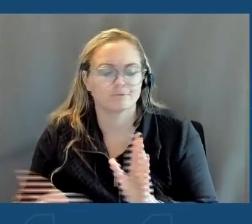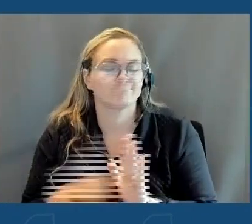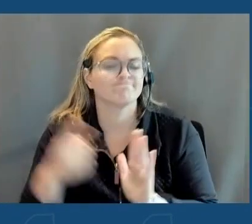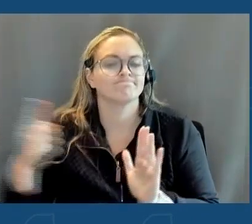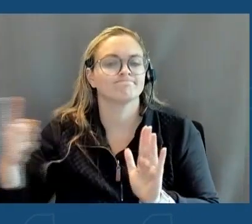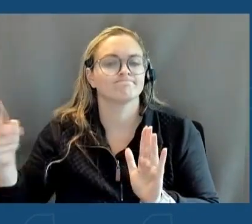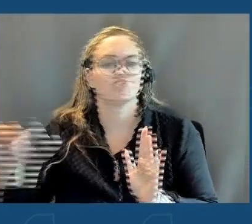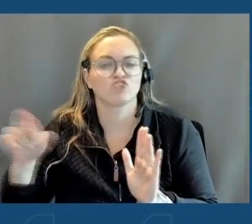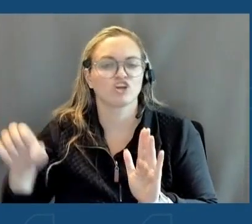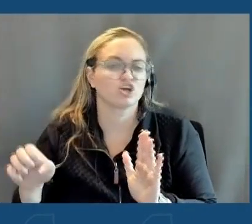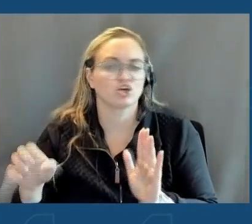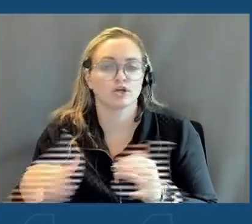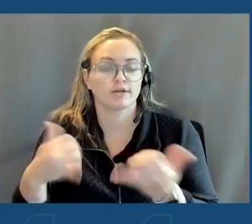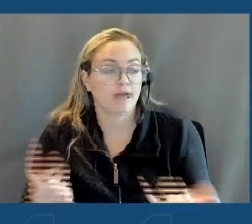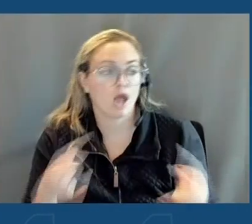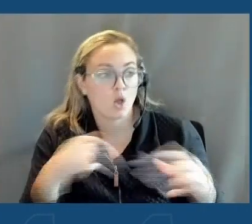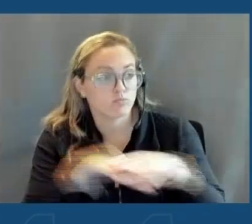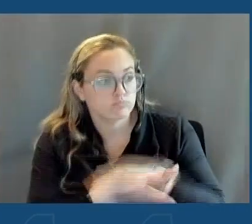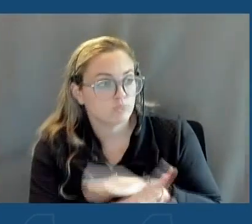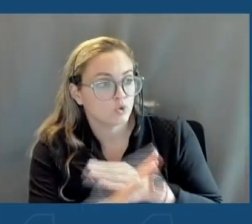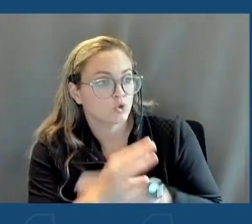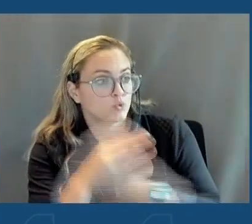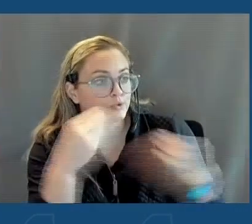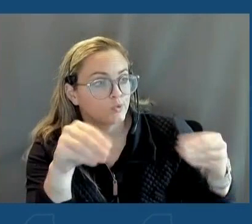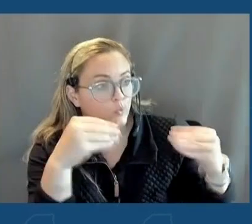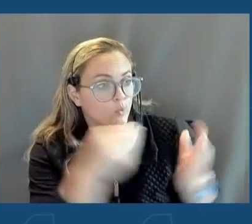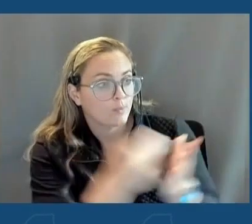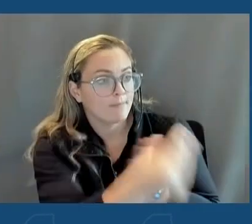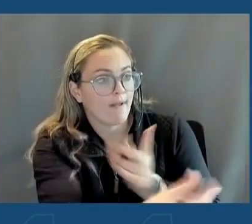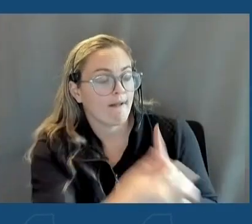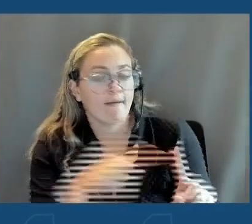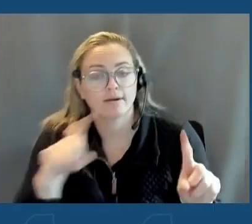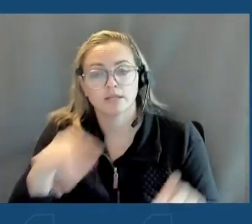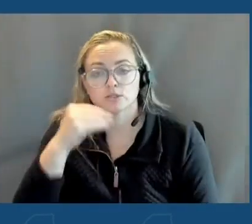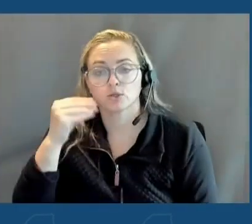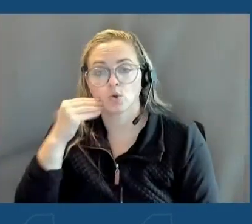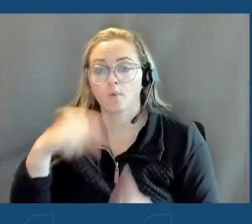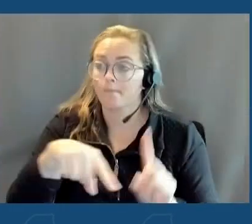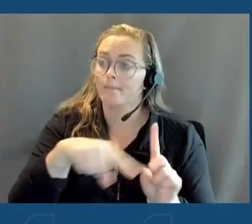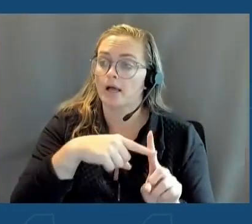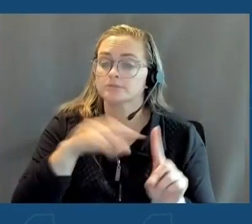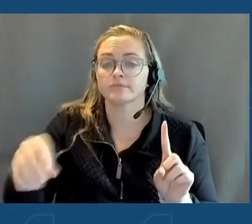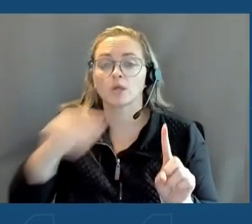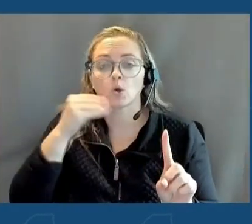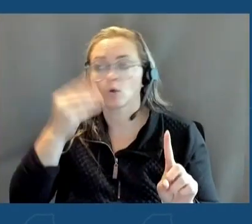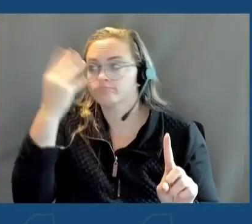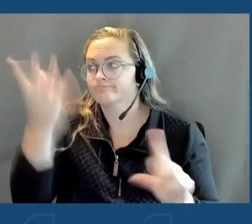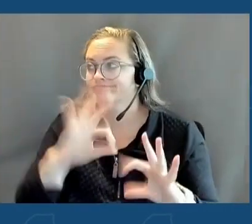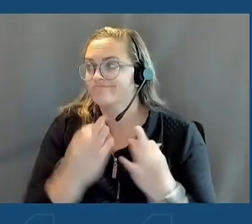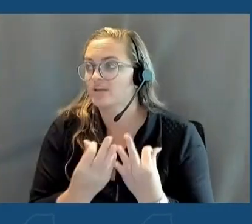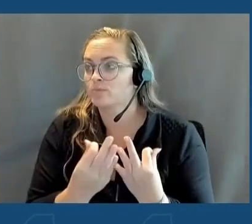STANDUP SHELTERS? THERE WAS DIFFERENT WAYS TO TEST IT, BUT THE TEST WAS SO